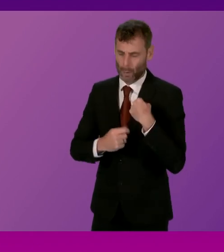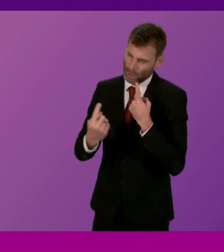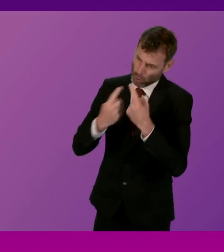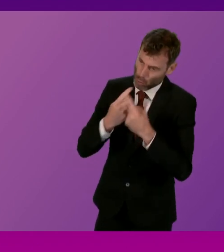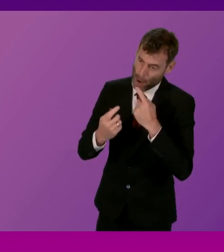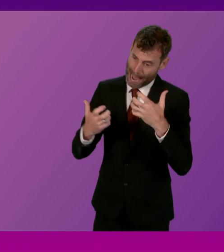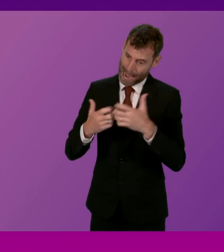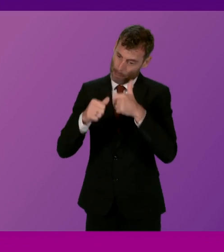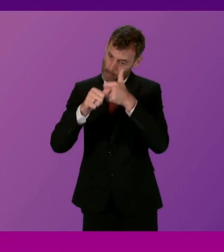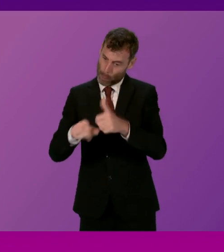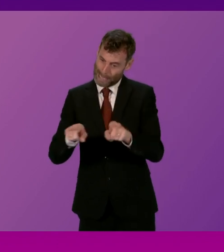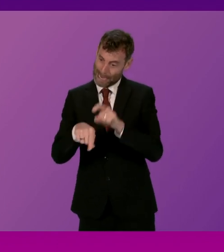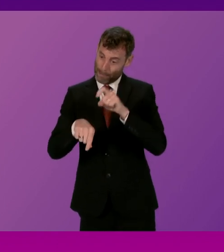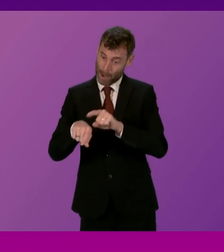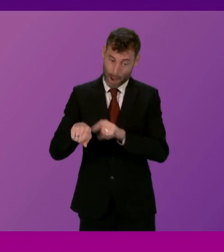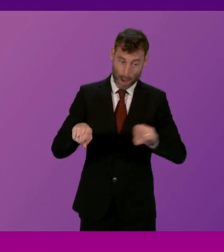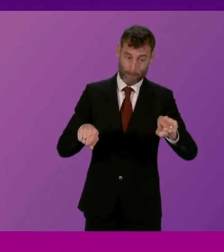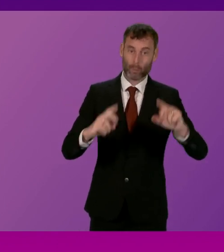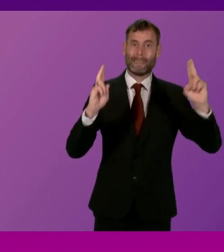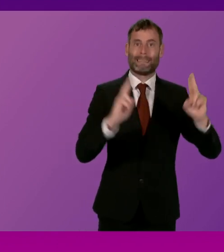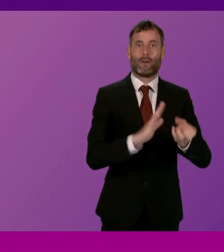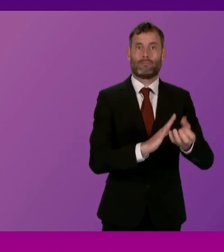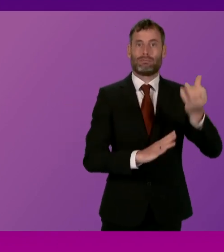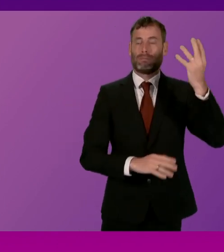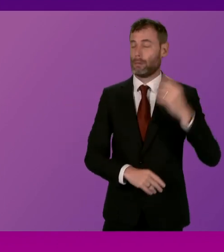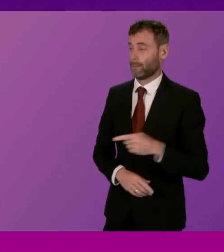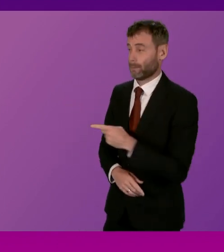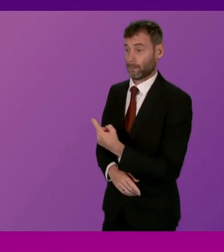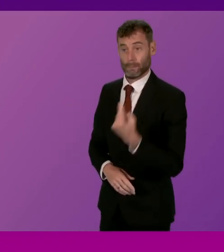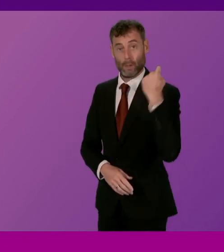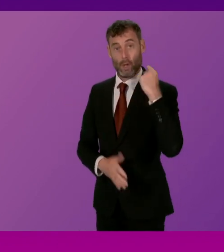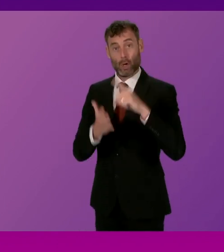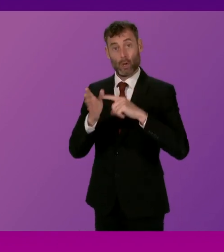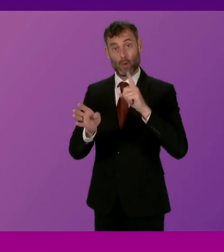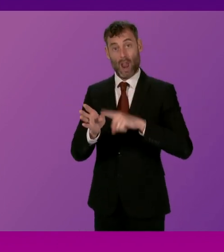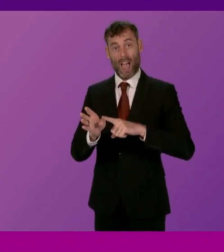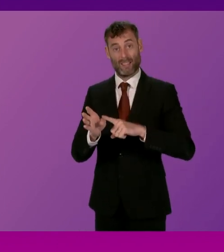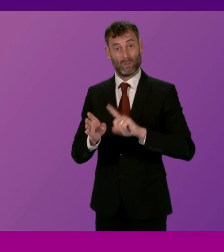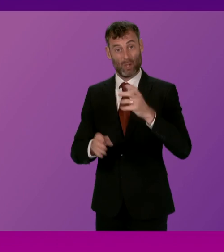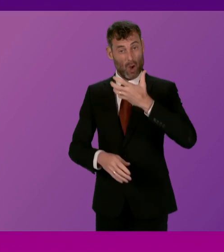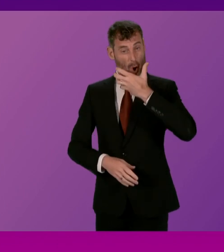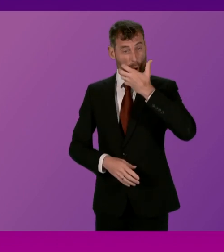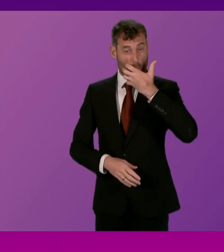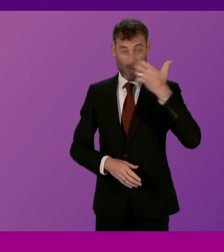Globally, we have just had the hottest July on record, then the hottest August and the hottest September.